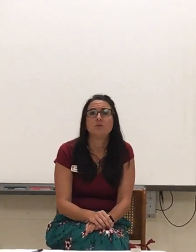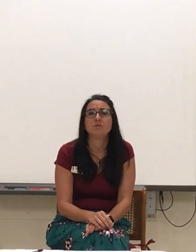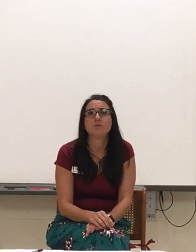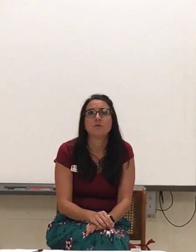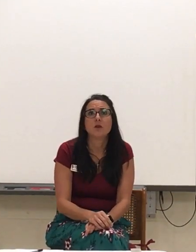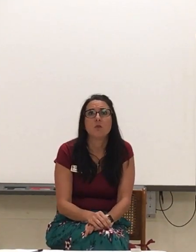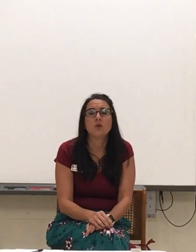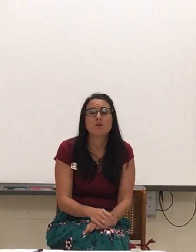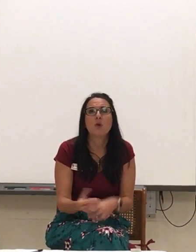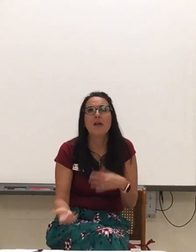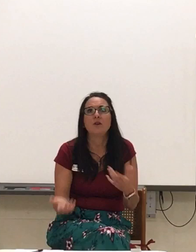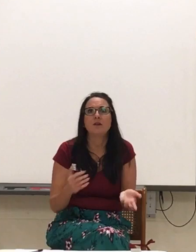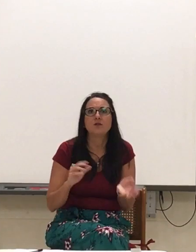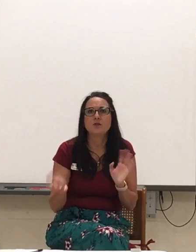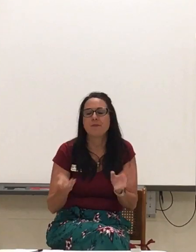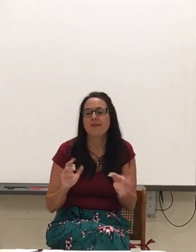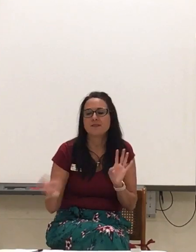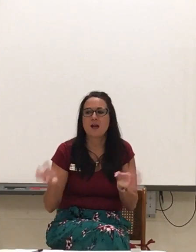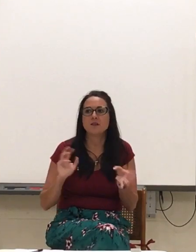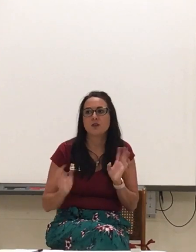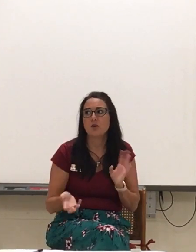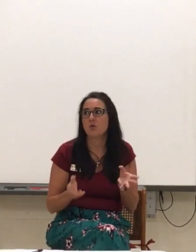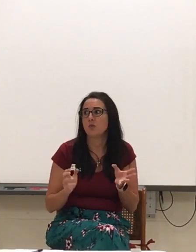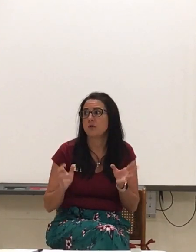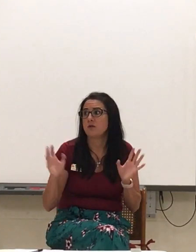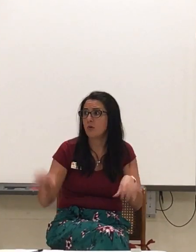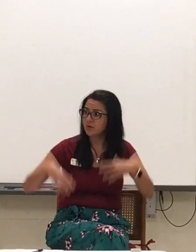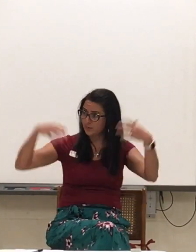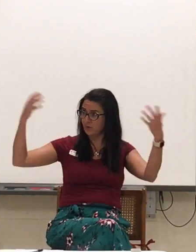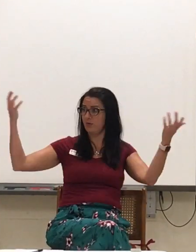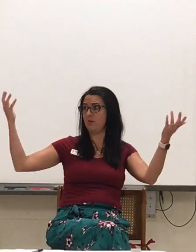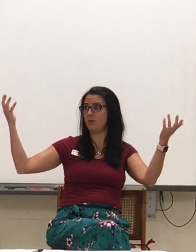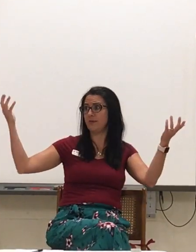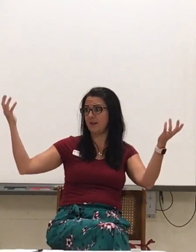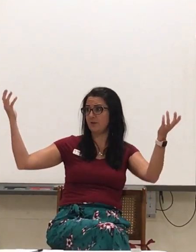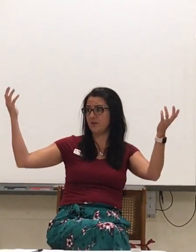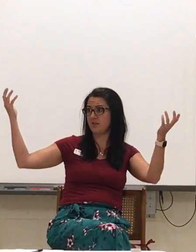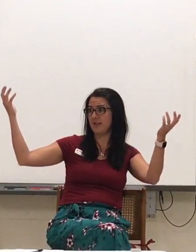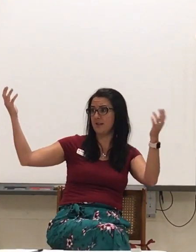with rather than do something that's not so noticeable when they don't understand